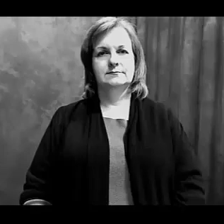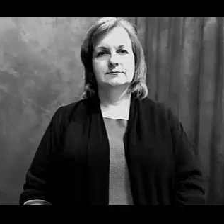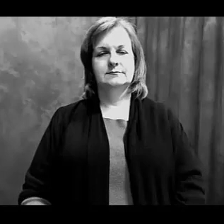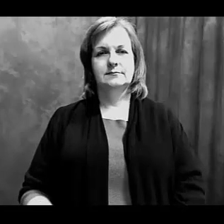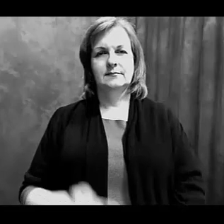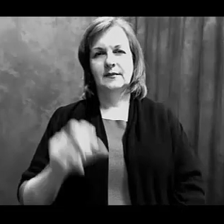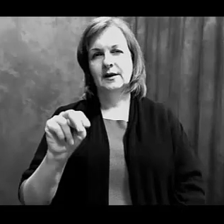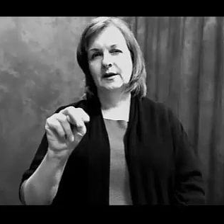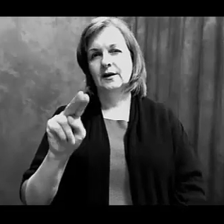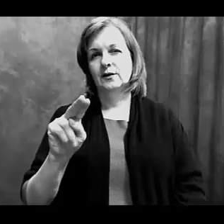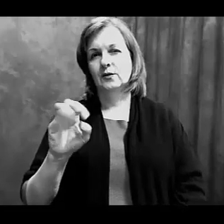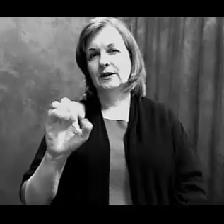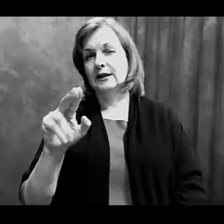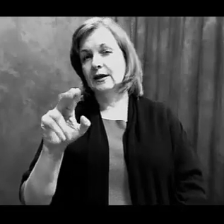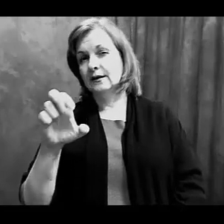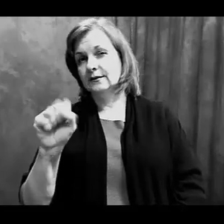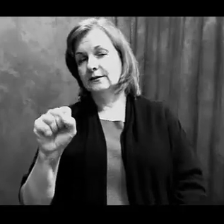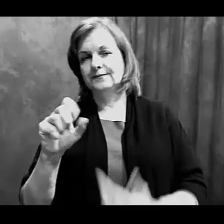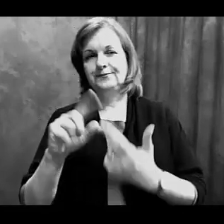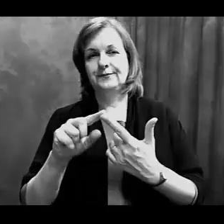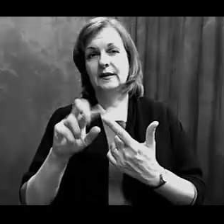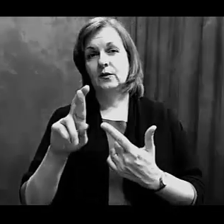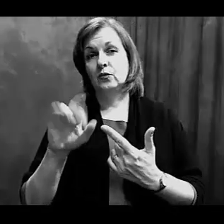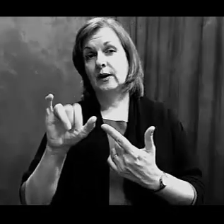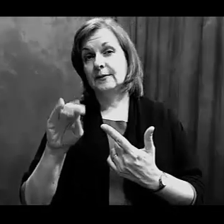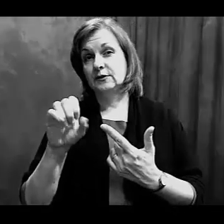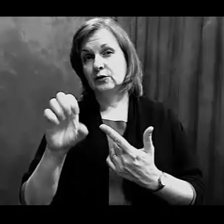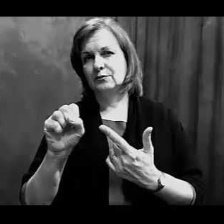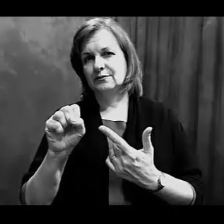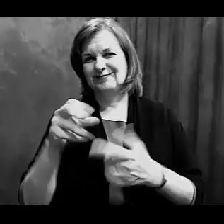So the nucleus and ribosomes inside of our cells